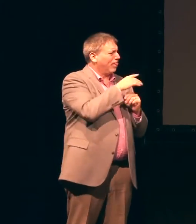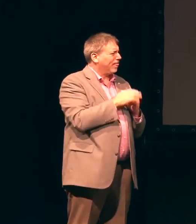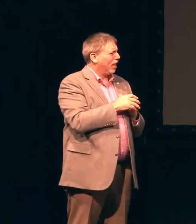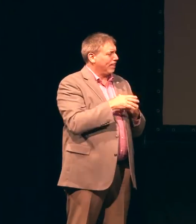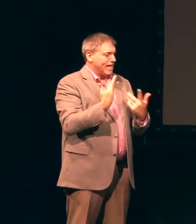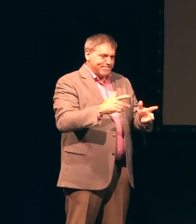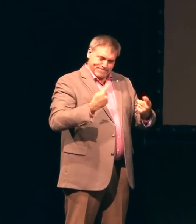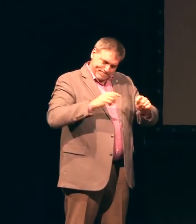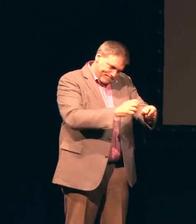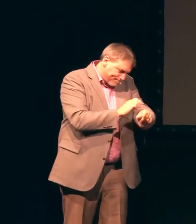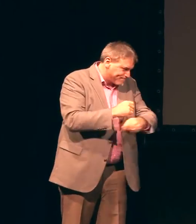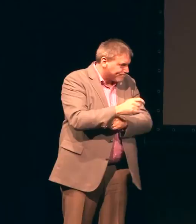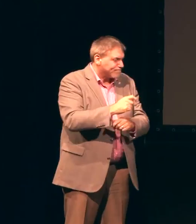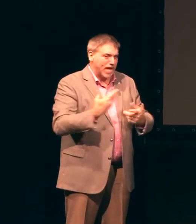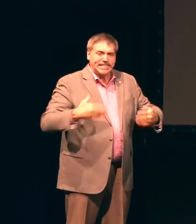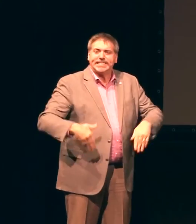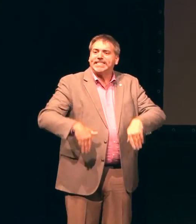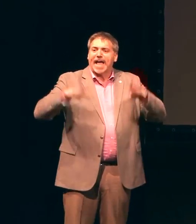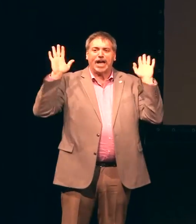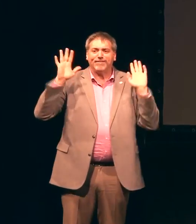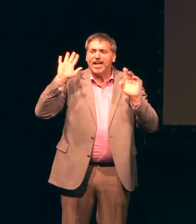those people out there that are rolling up their